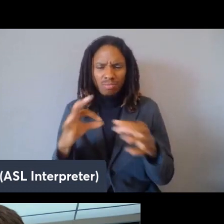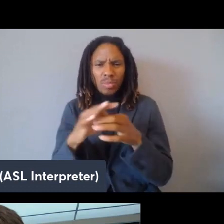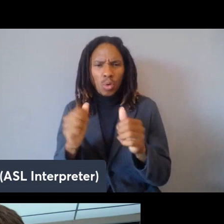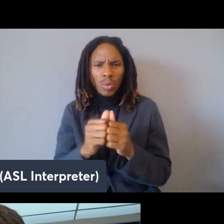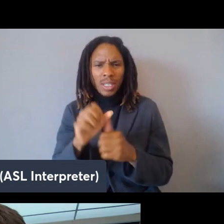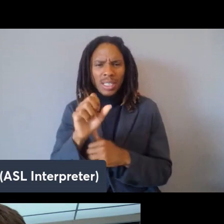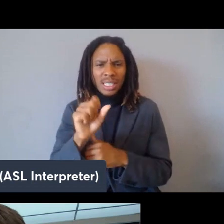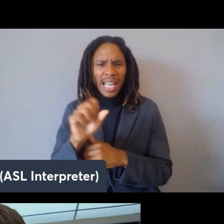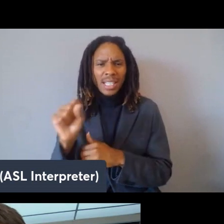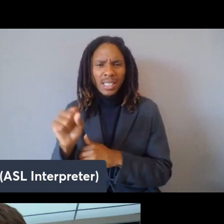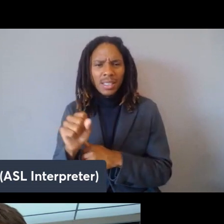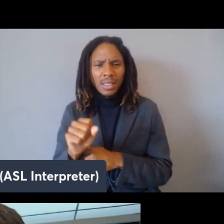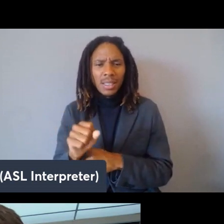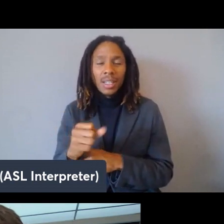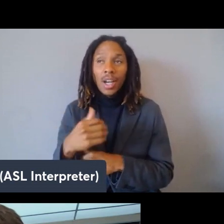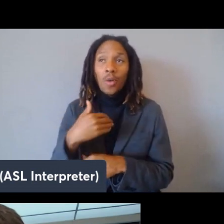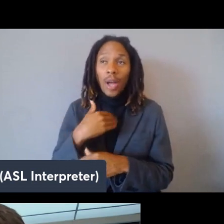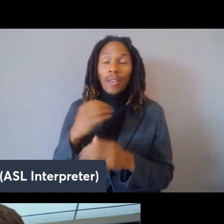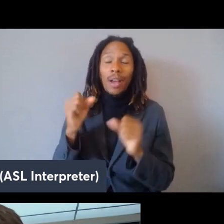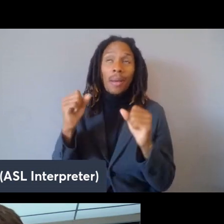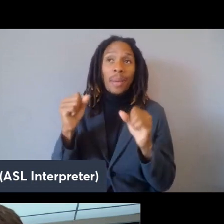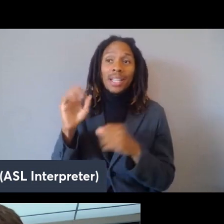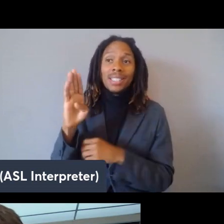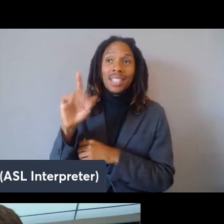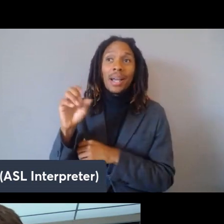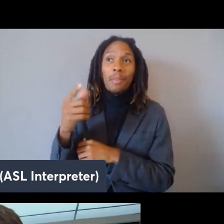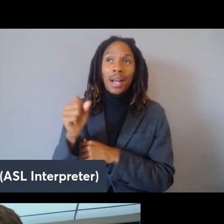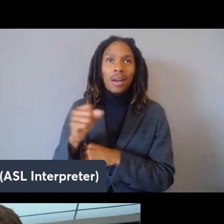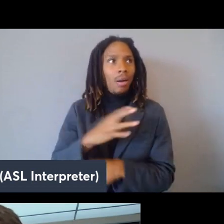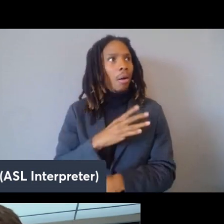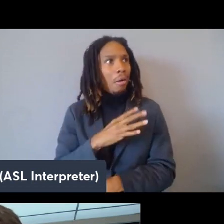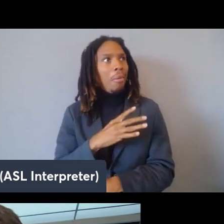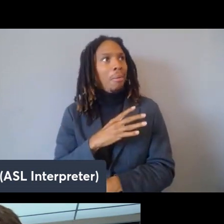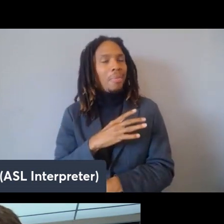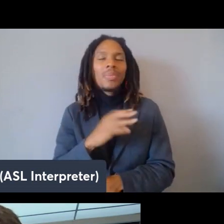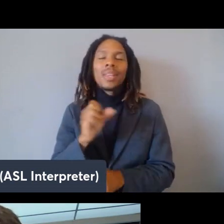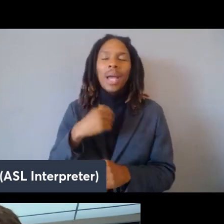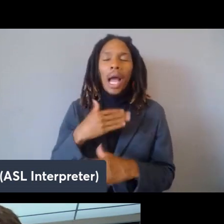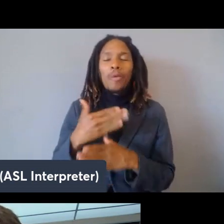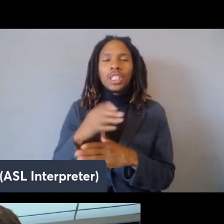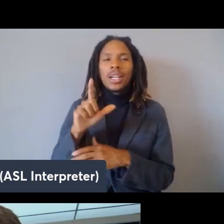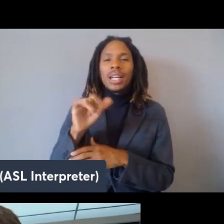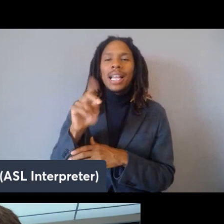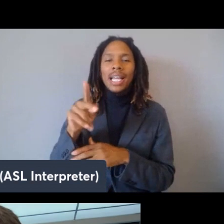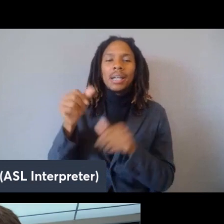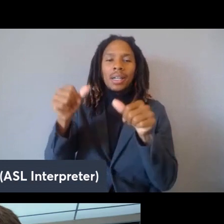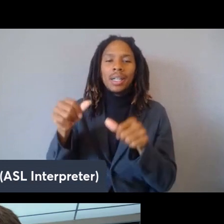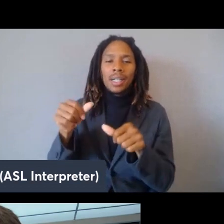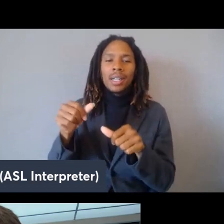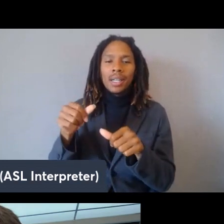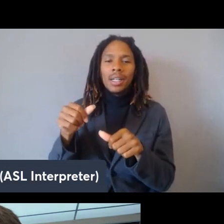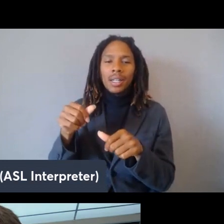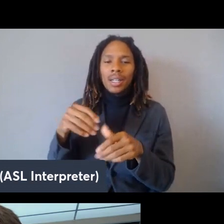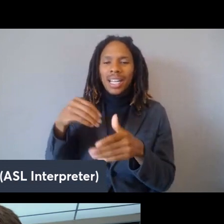We do have amazing blogs that kind of talk about that, but I will definitely share the link within the internal channel once that's done.